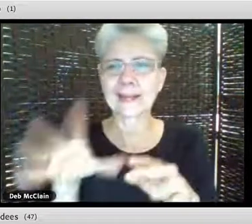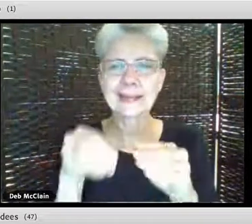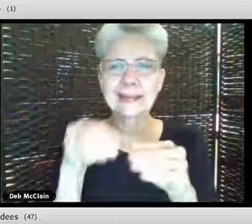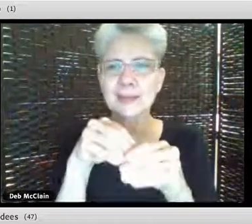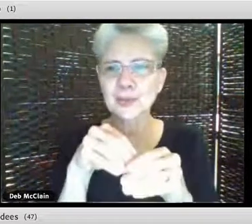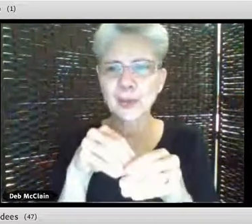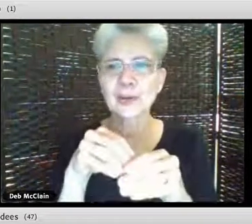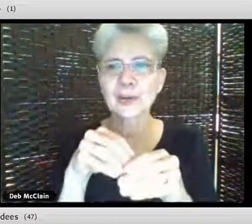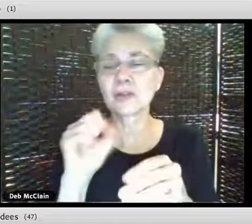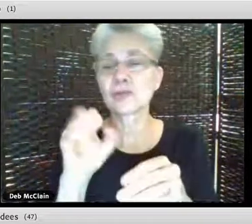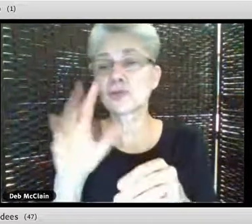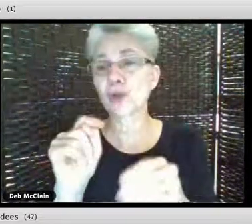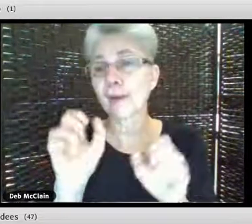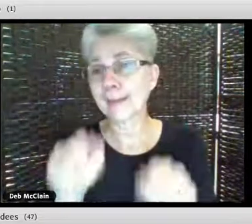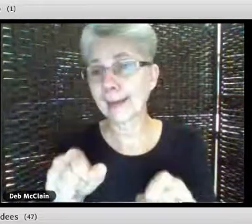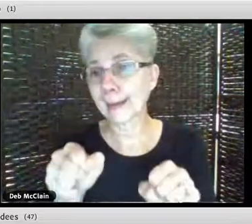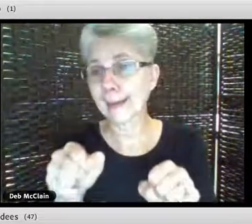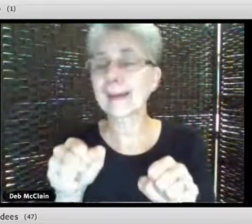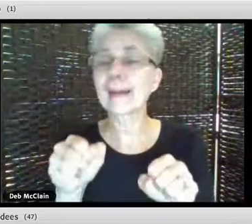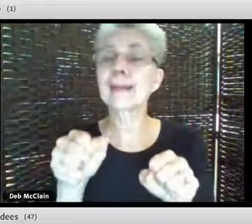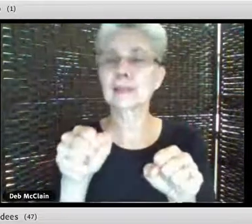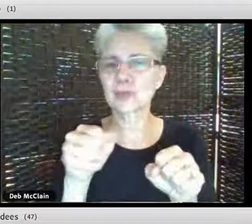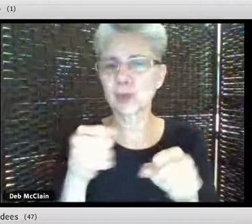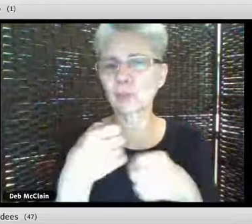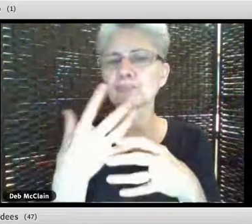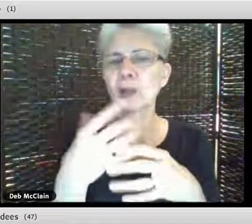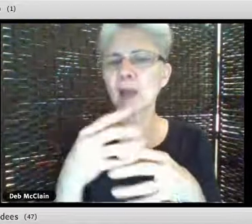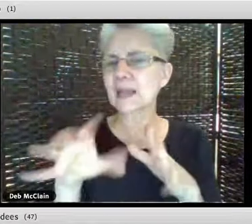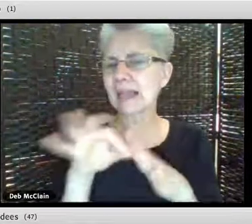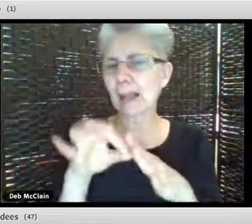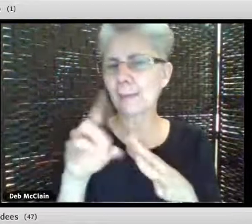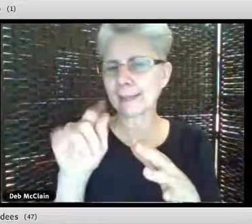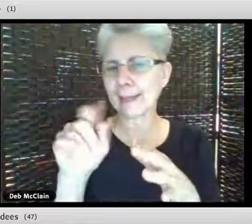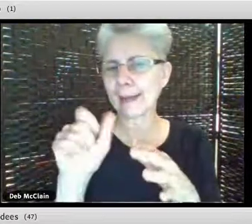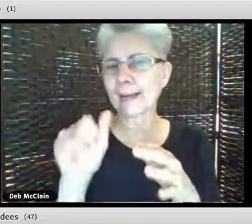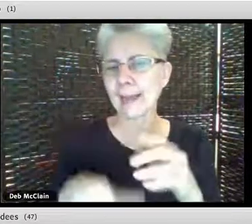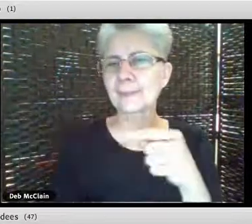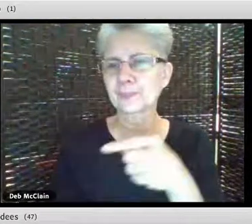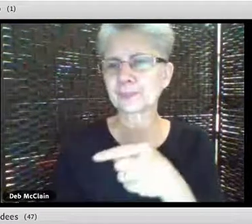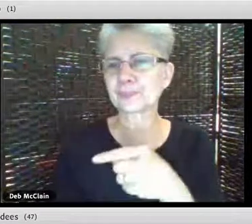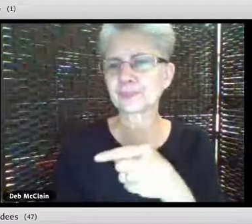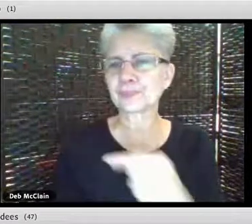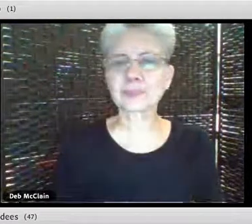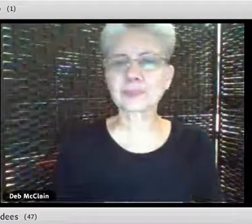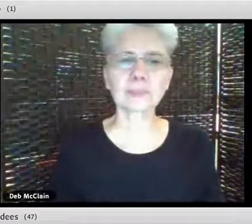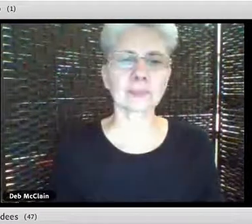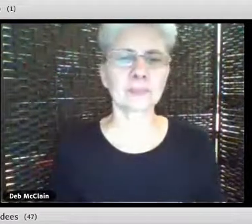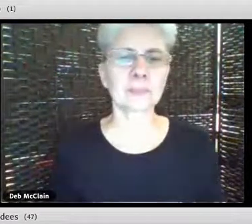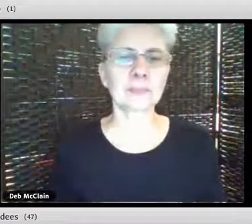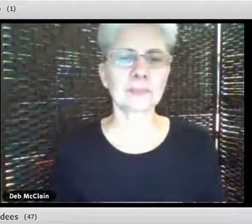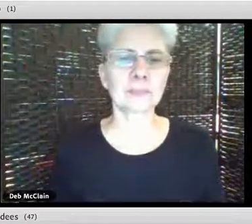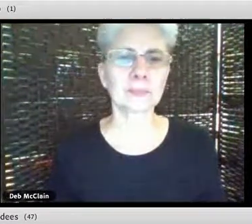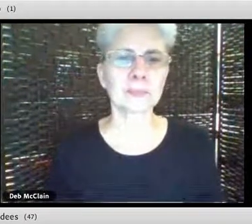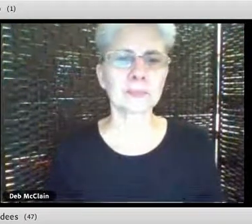Excel, you can do all kinds of advanced things. I can insert a chart, so it's going to -- Oop, I forgot to select my data.